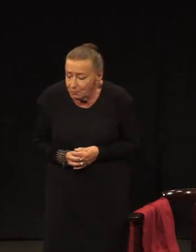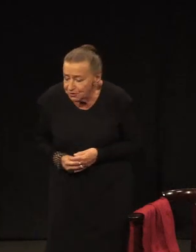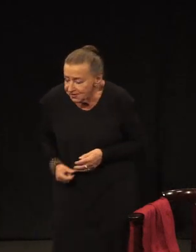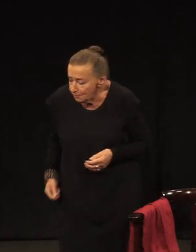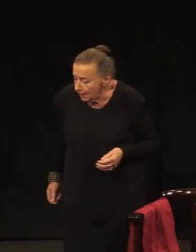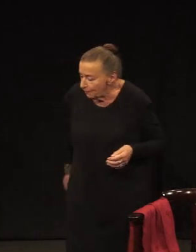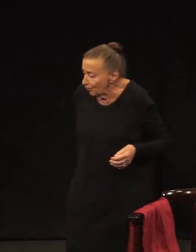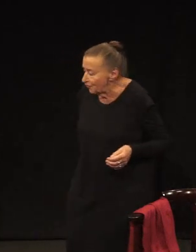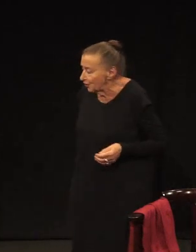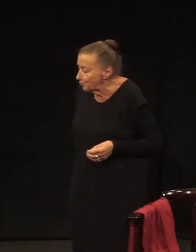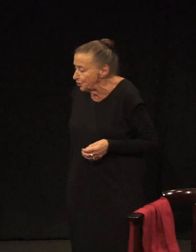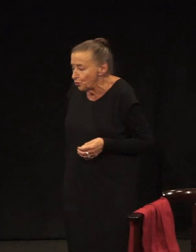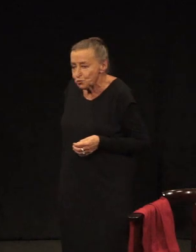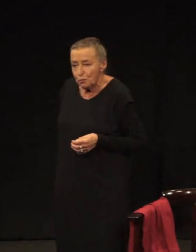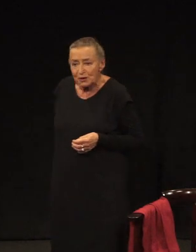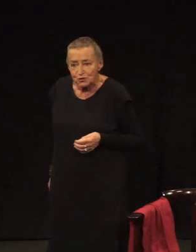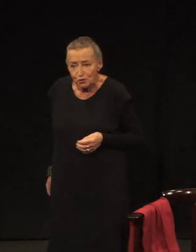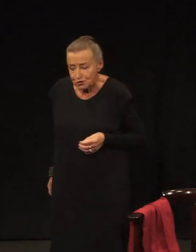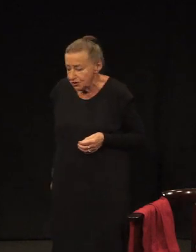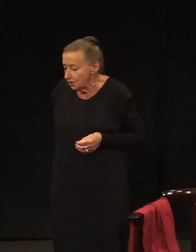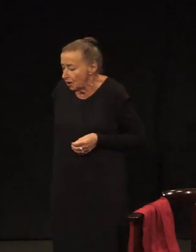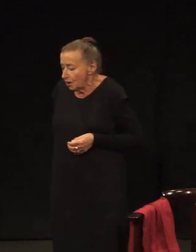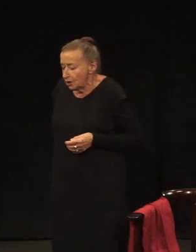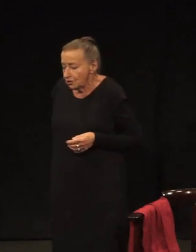Meanwhile, the servants at the farm had seen